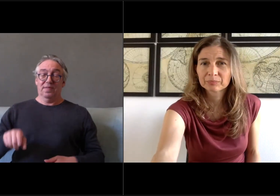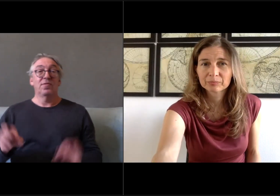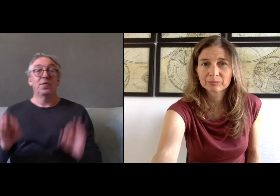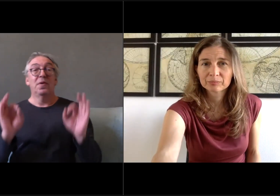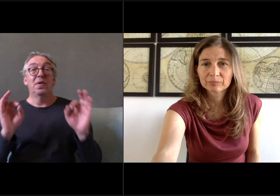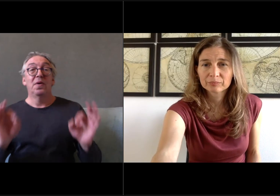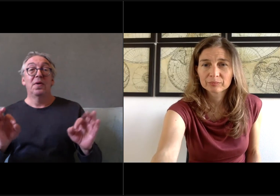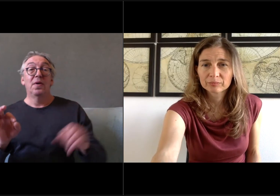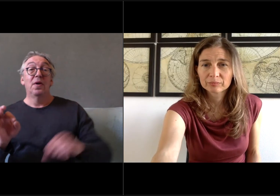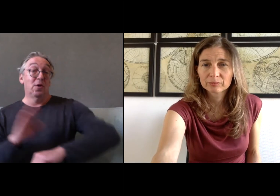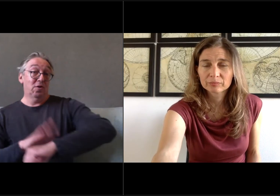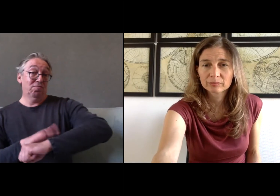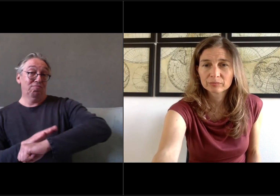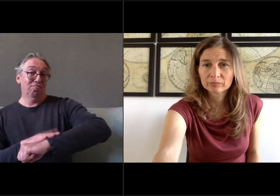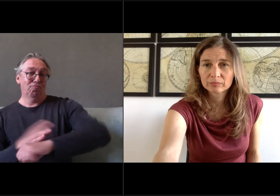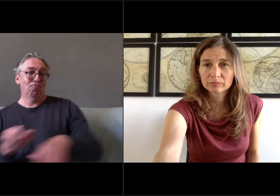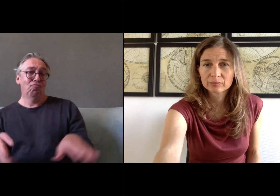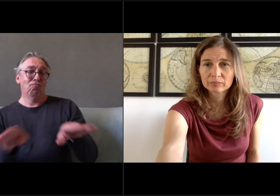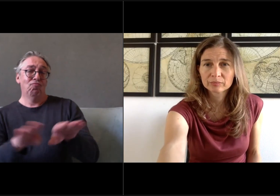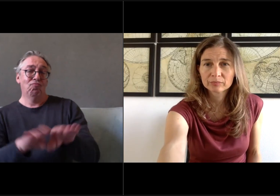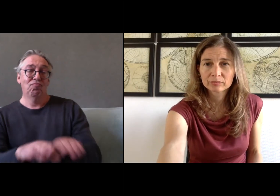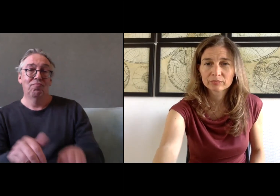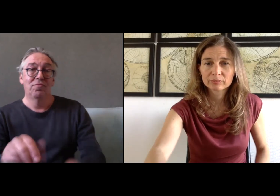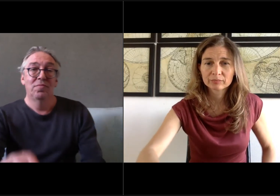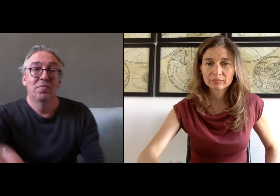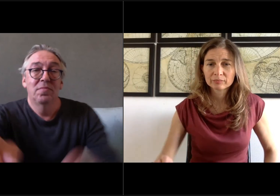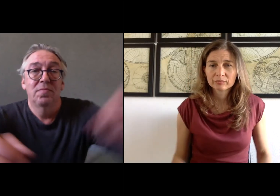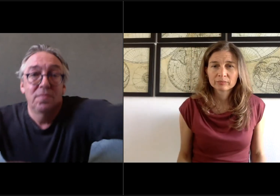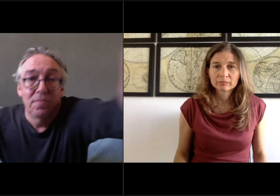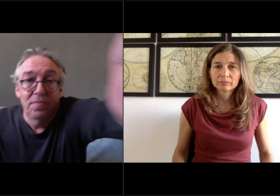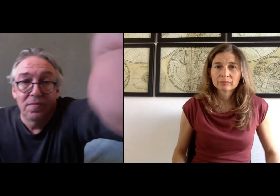So, just, if you have good examples of people providing support